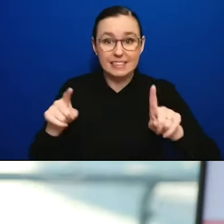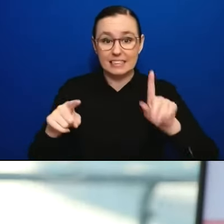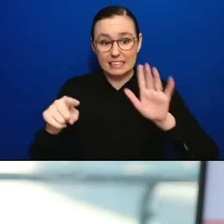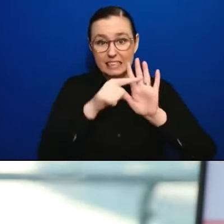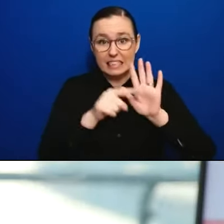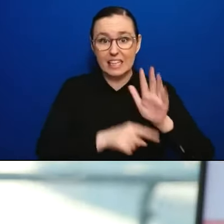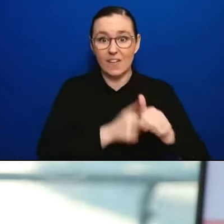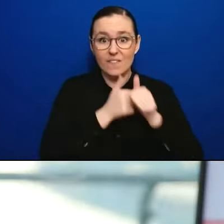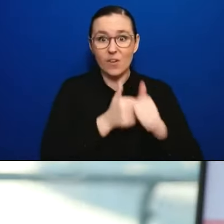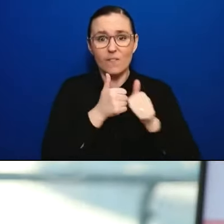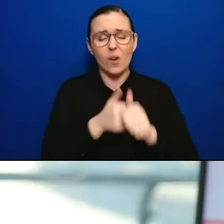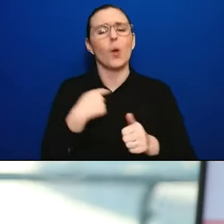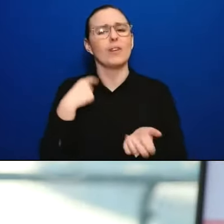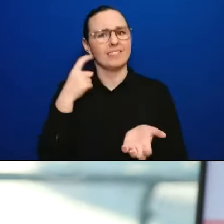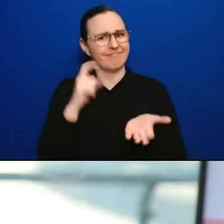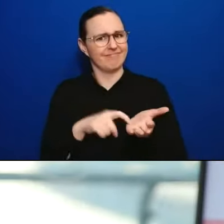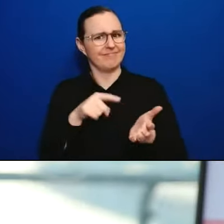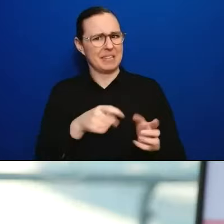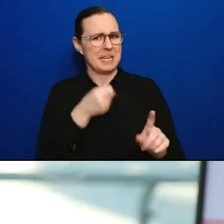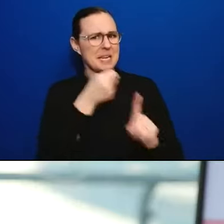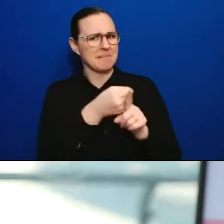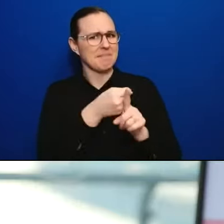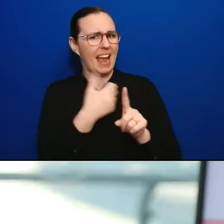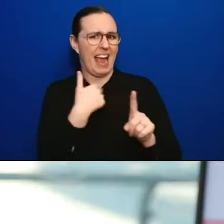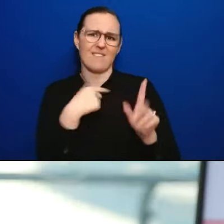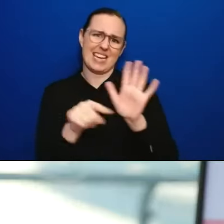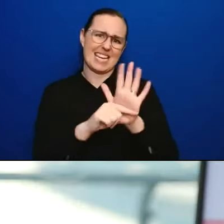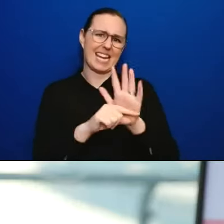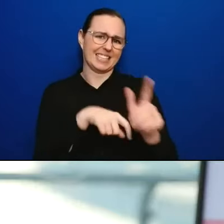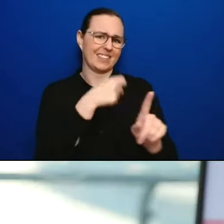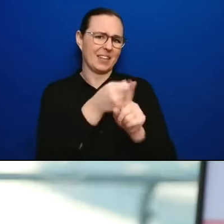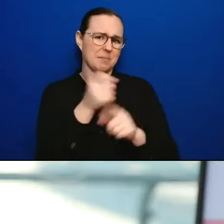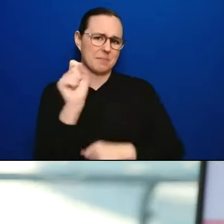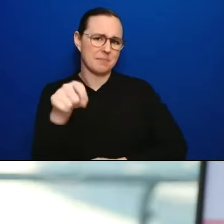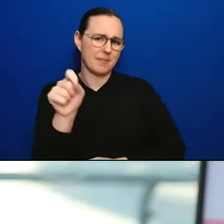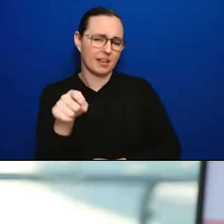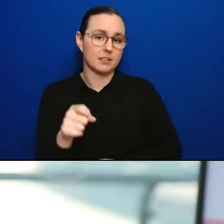themselves. And we know that.